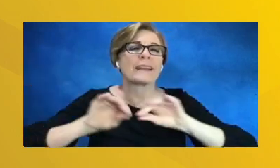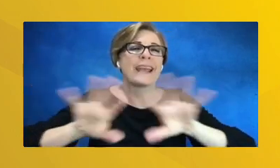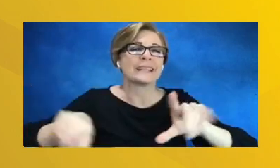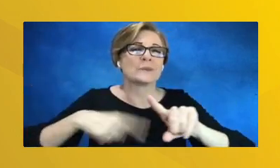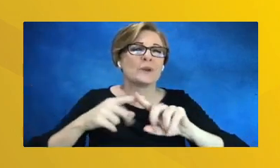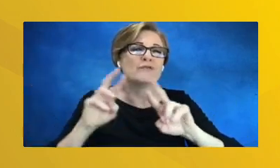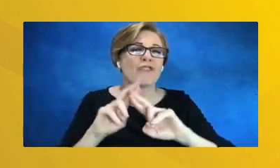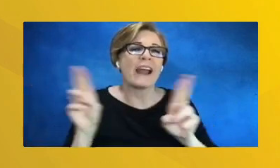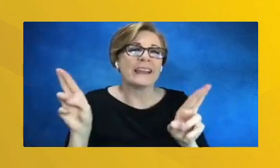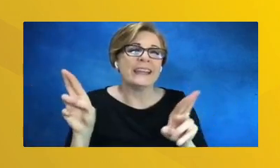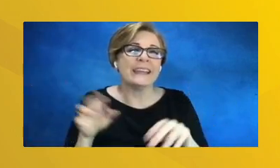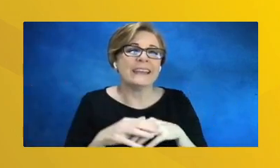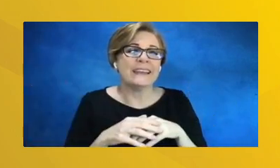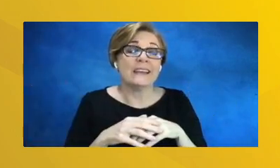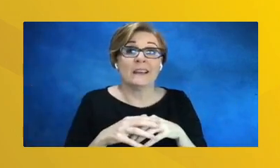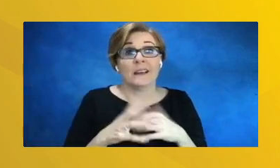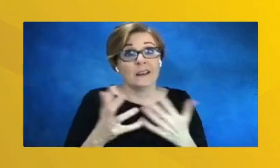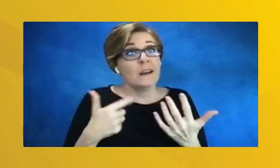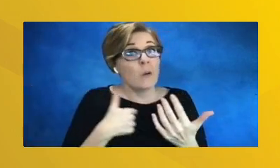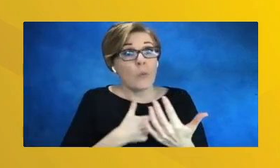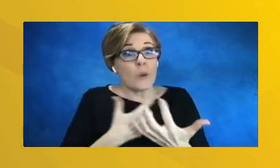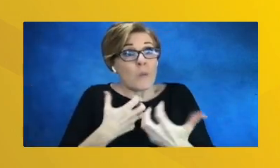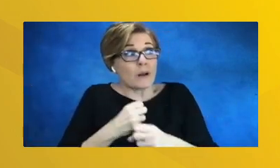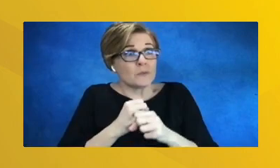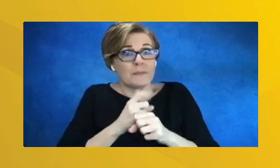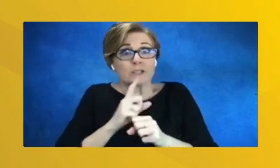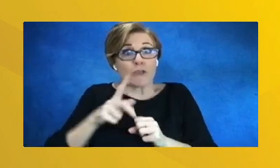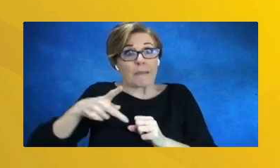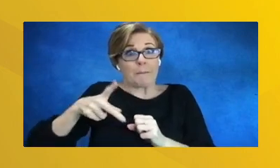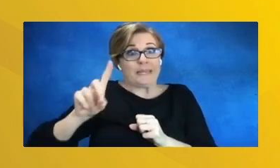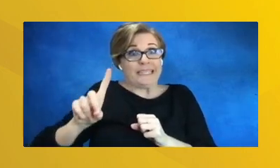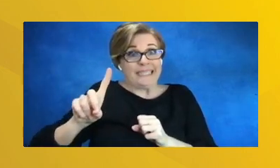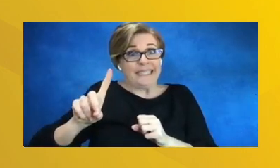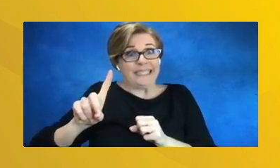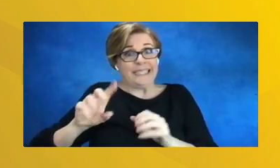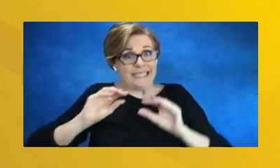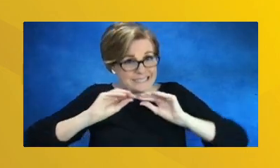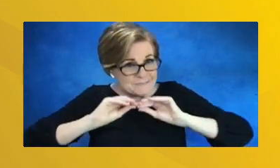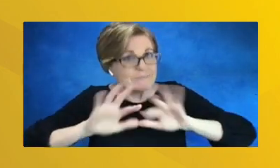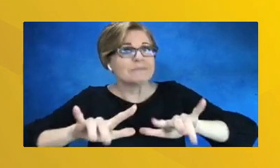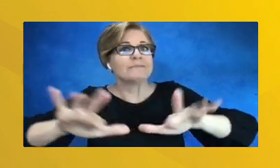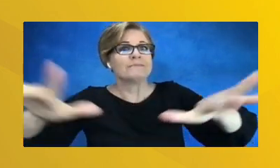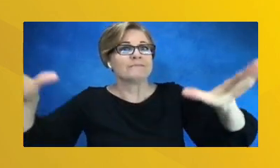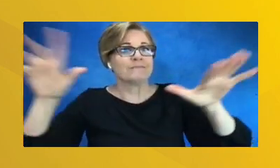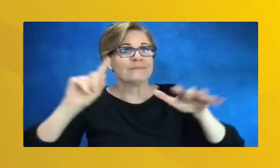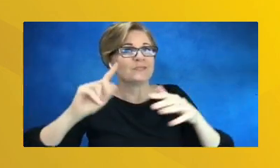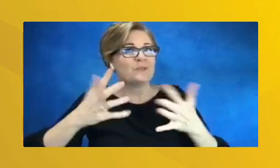to make sure this PD fits to what you teachers need.